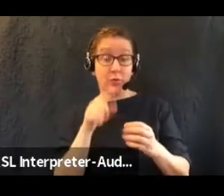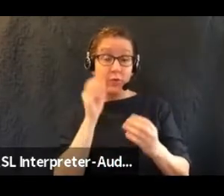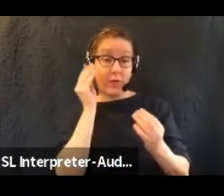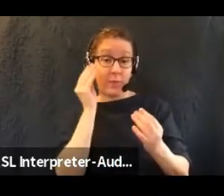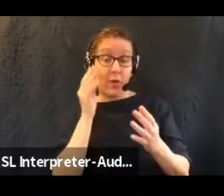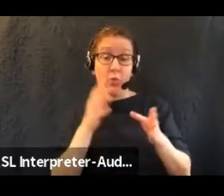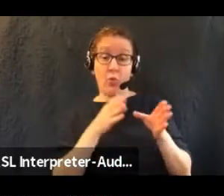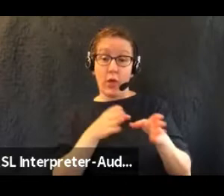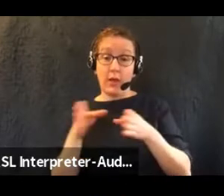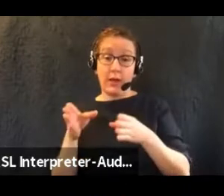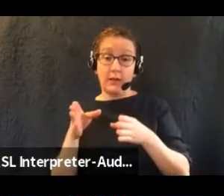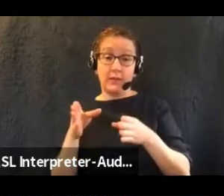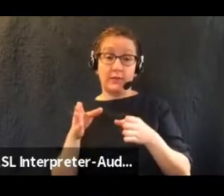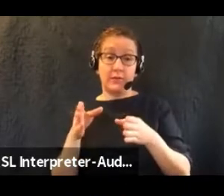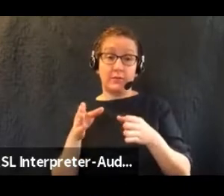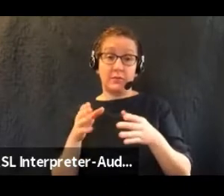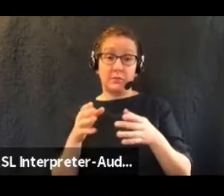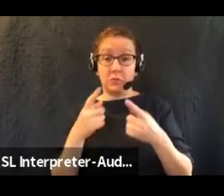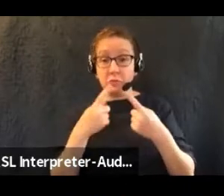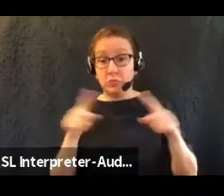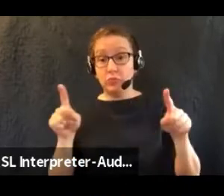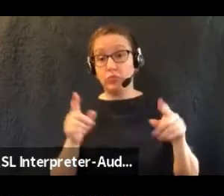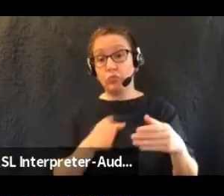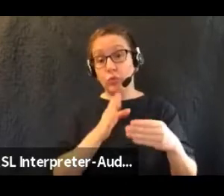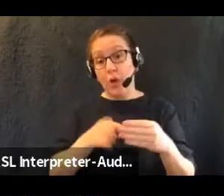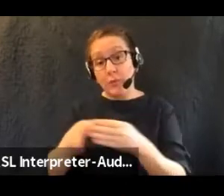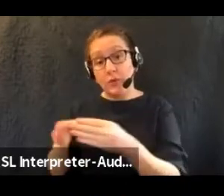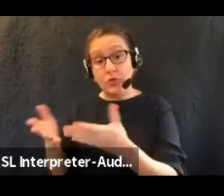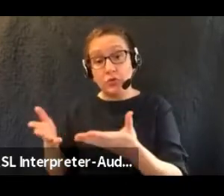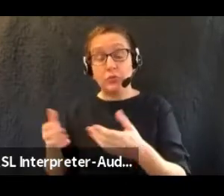that you can get things accomplished, tips on things you might be doing if you're not